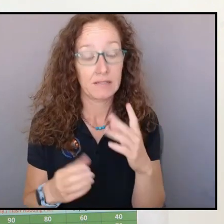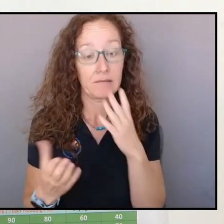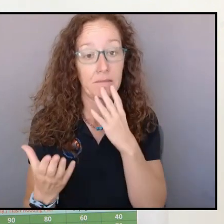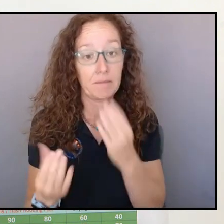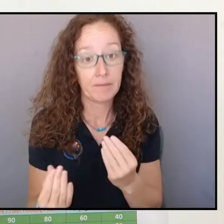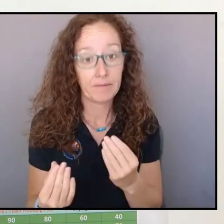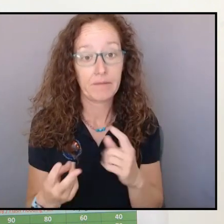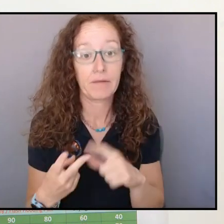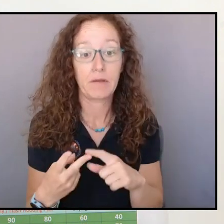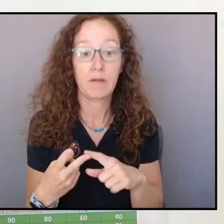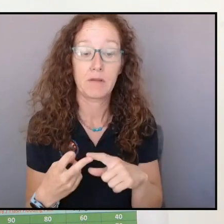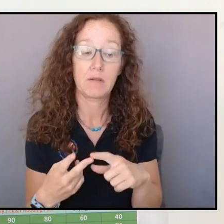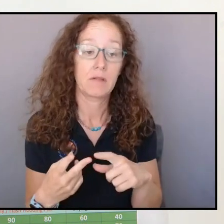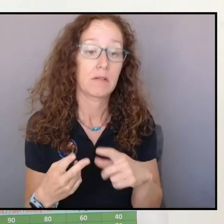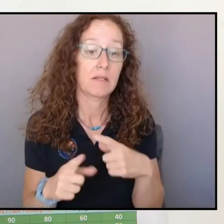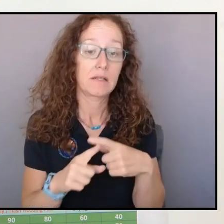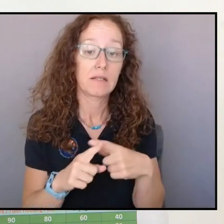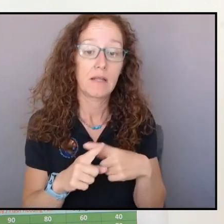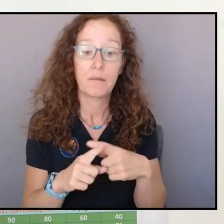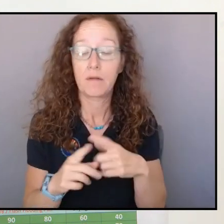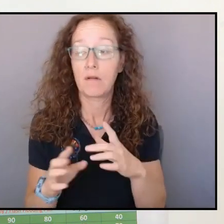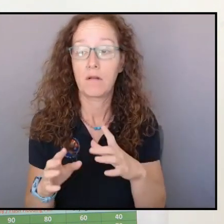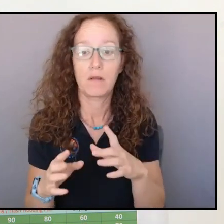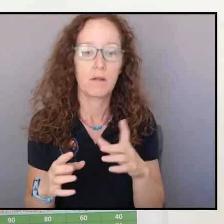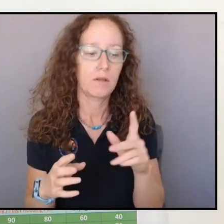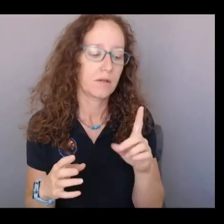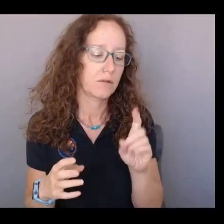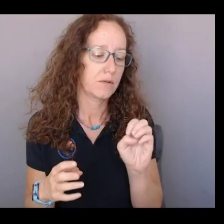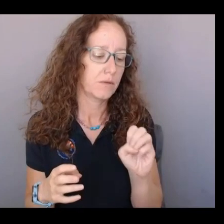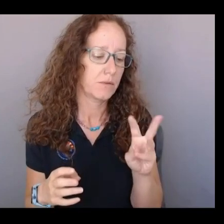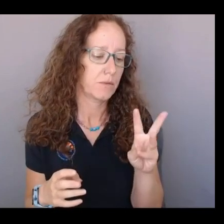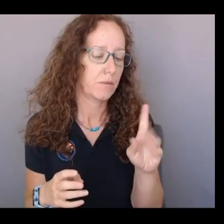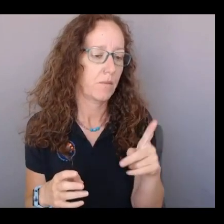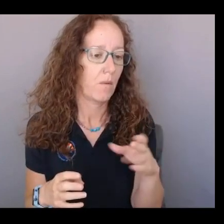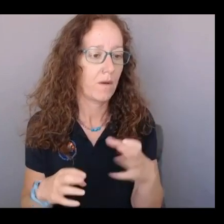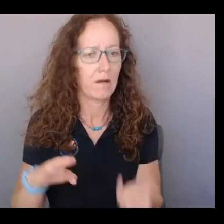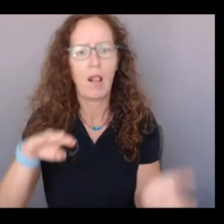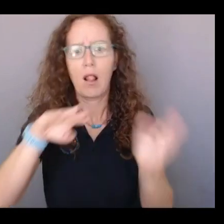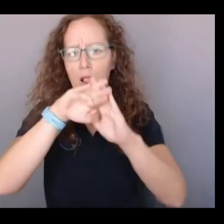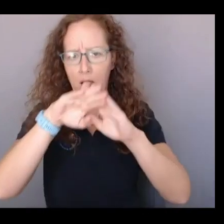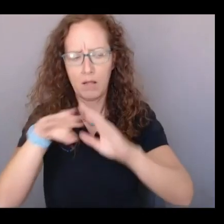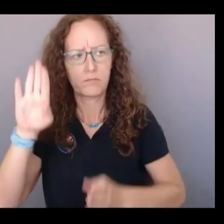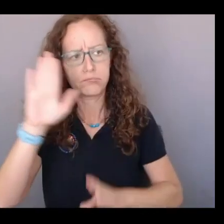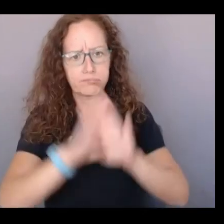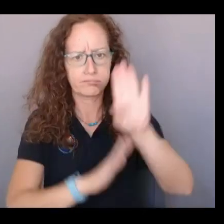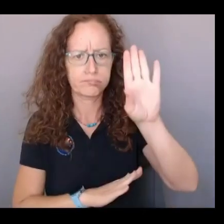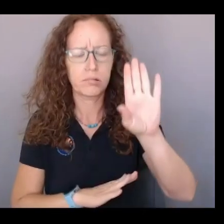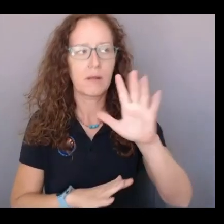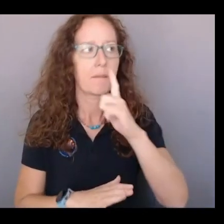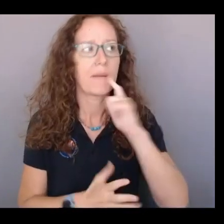because we're expecting a lot more moisture to work into the area and when that happens, adding that cold front into